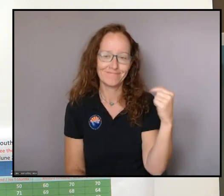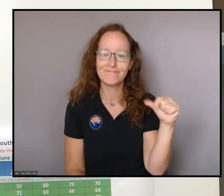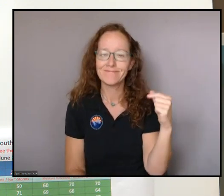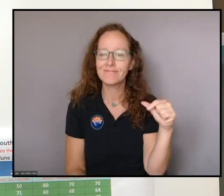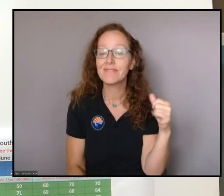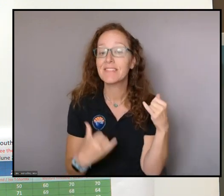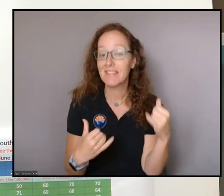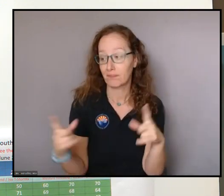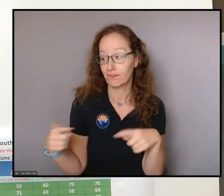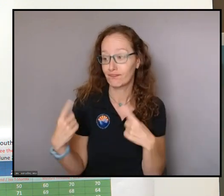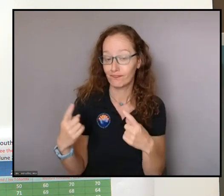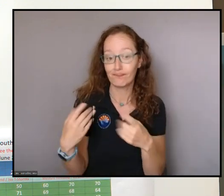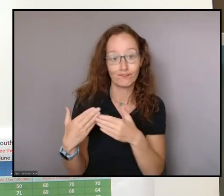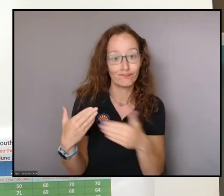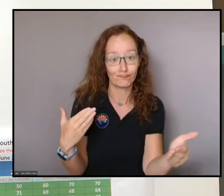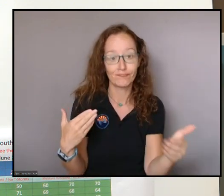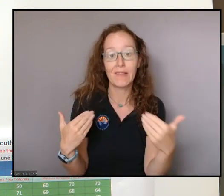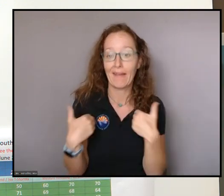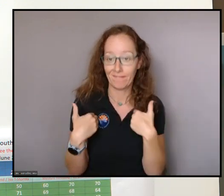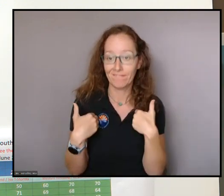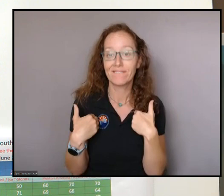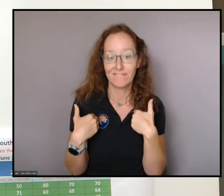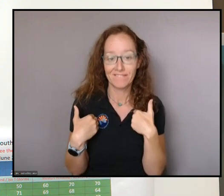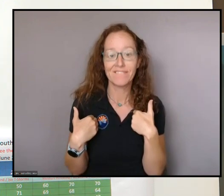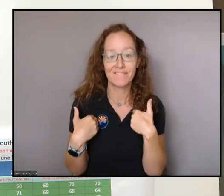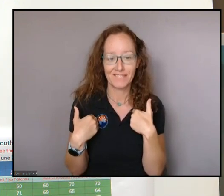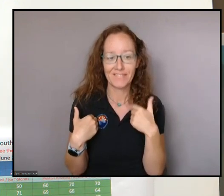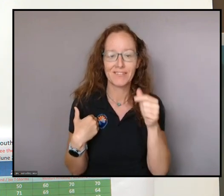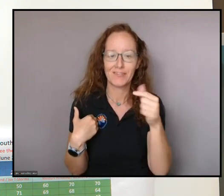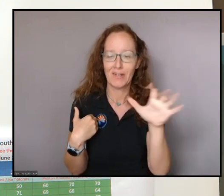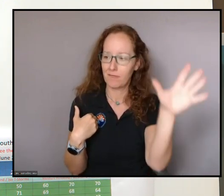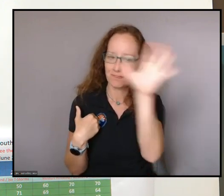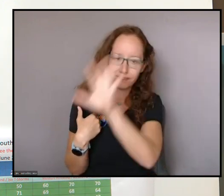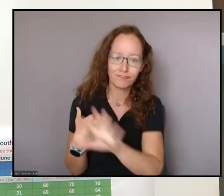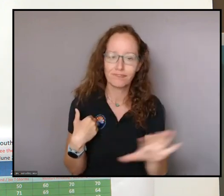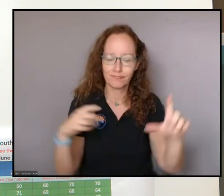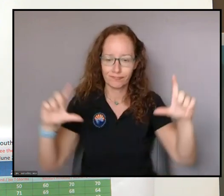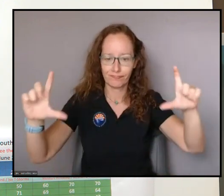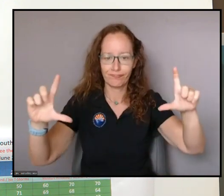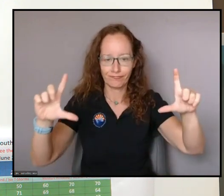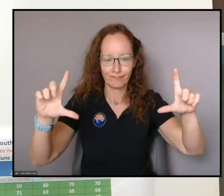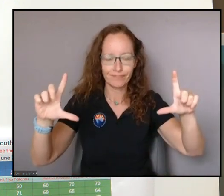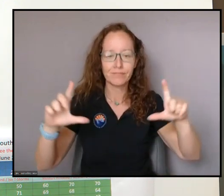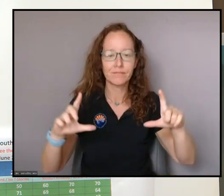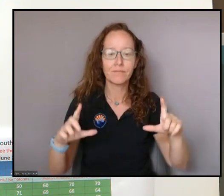several days, and we're expecting green for quite a while. Some things that would actually change these numbers